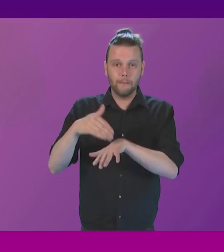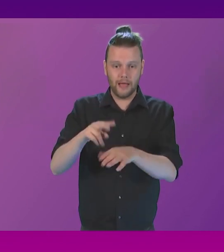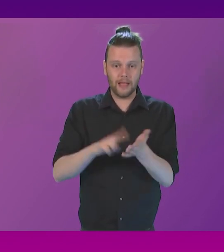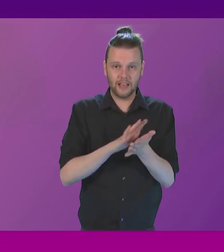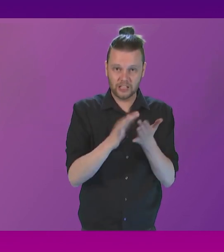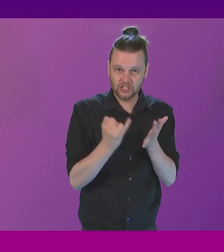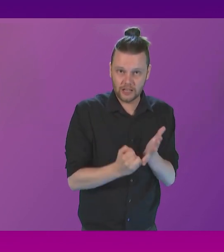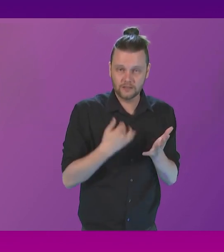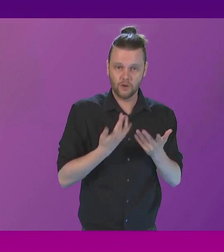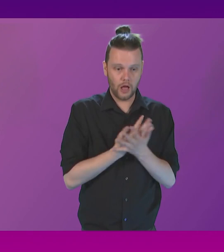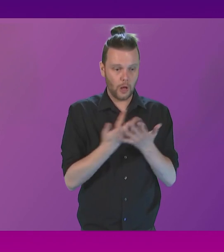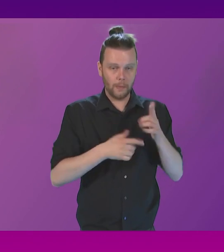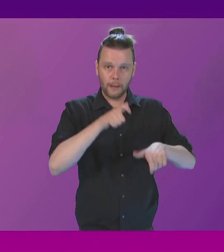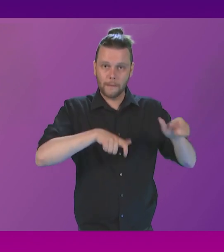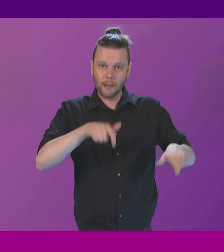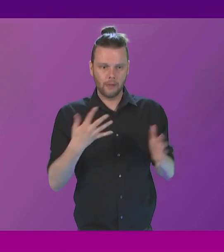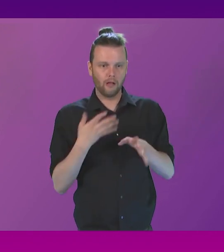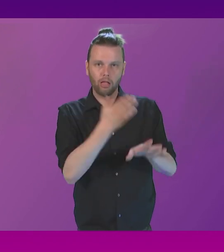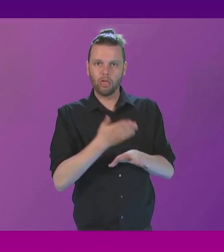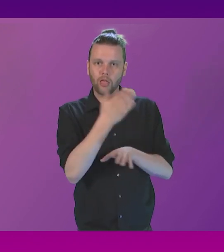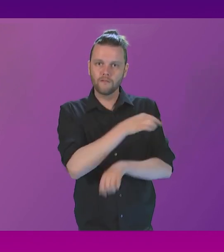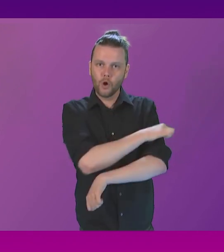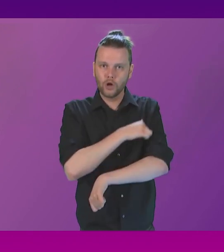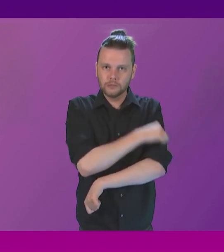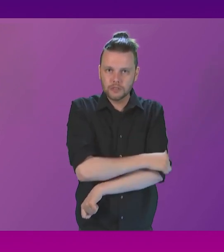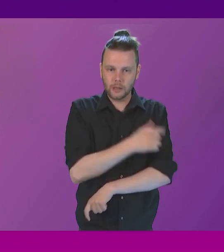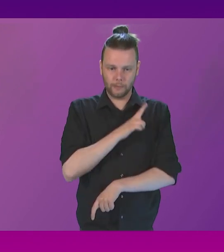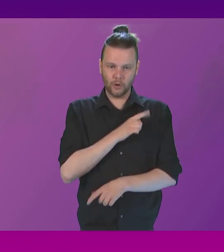not only because of the number of people who had to go to hospital due to or with